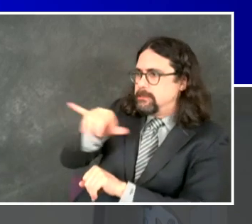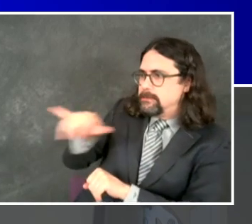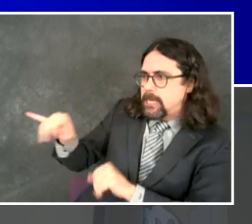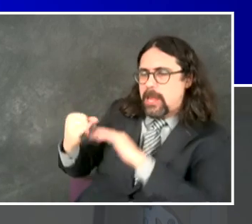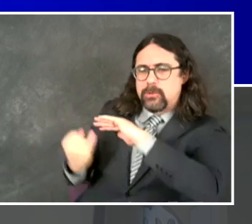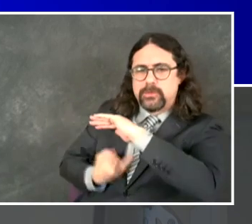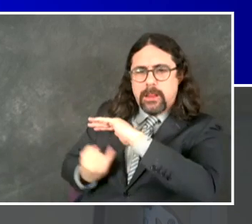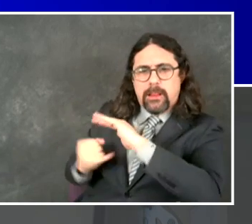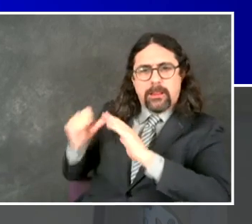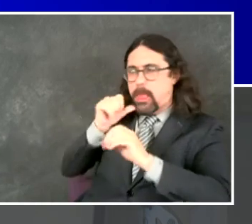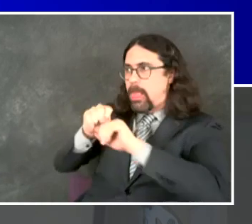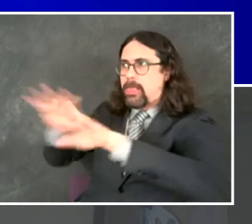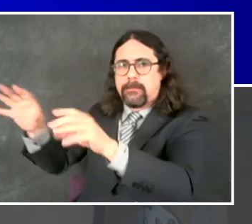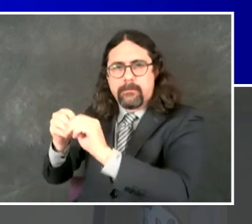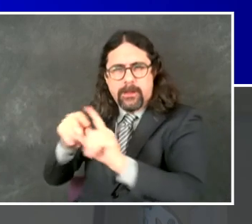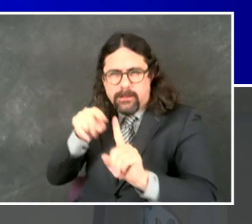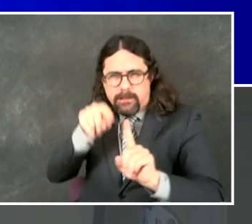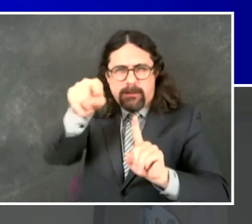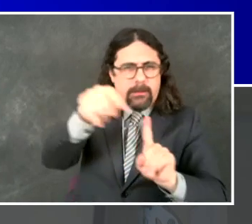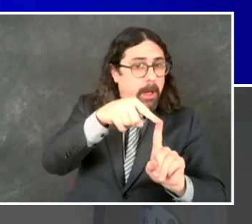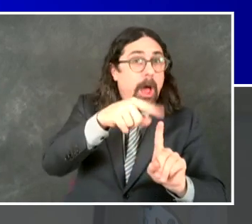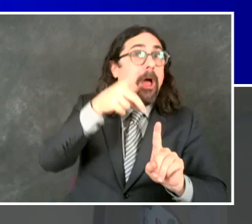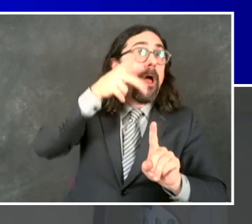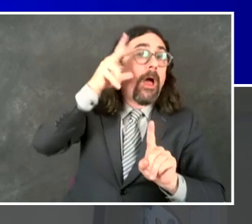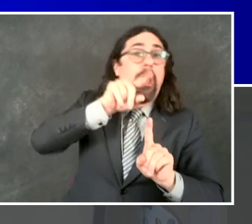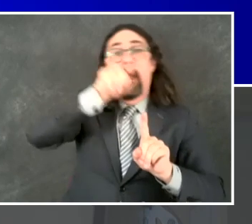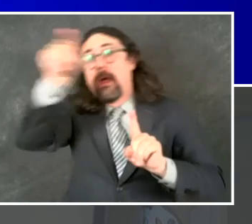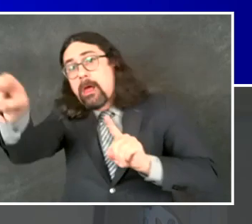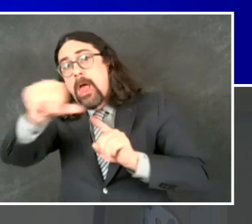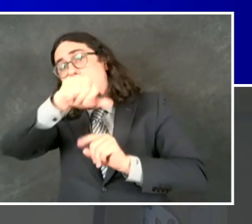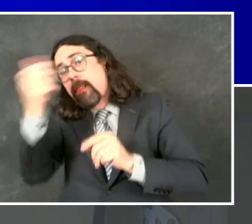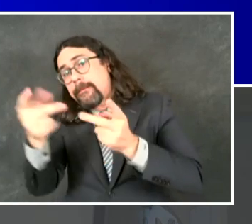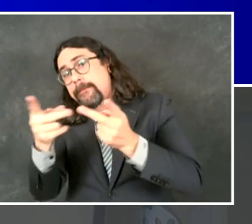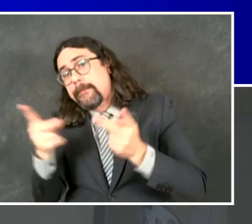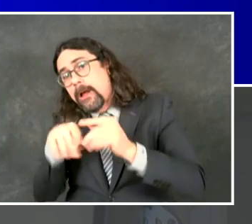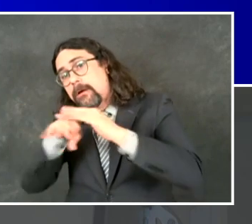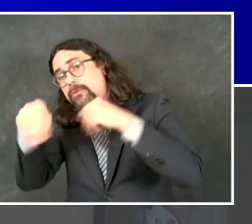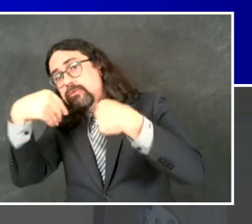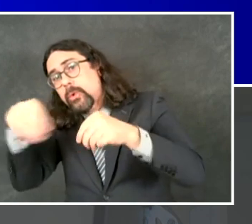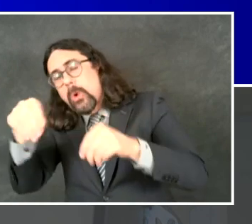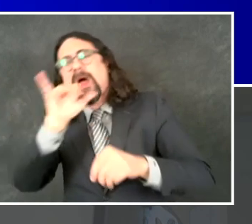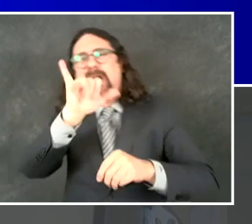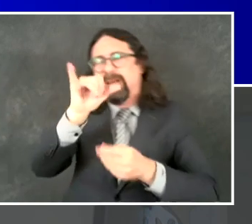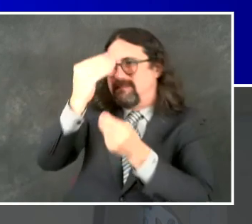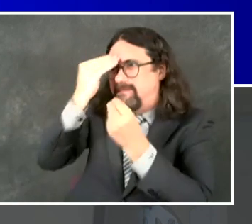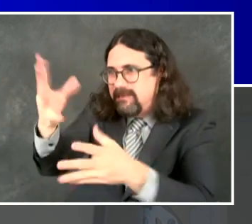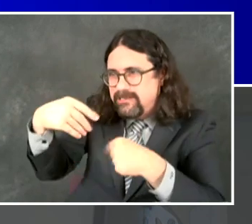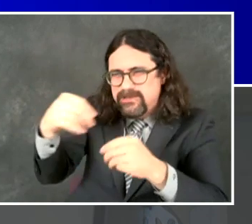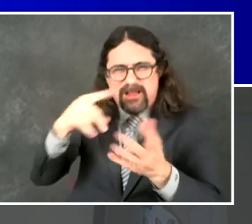ANYONE WHO NEEDS THAT FOLLOW-UP, TALK ABOUT DISEASE DETECTIVES BEFORE. THIS IS A VARIATION ON